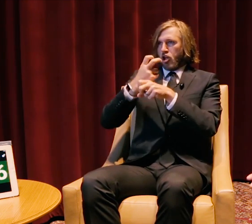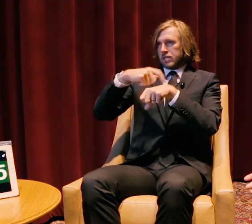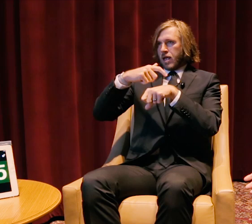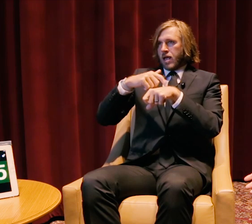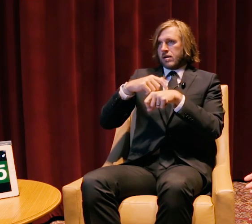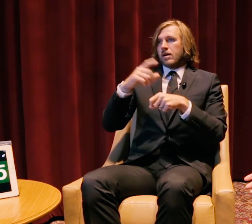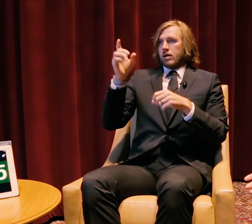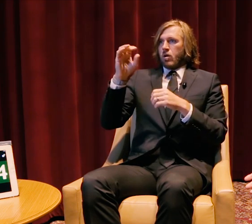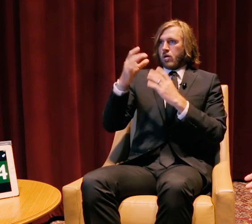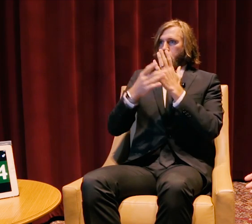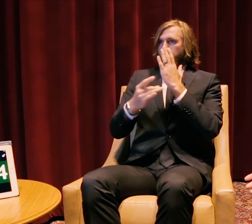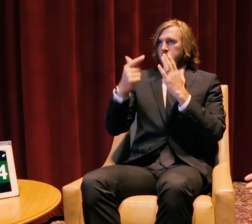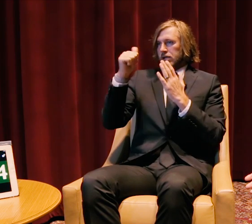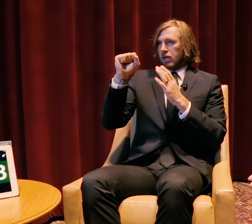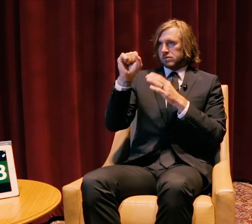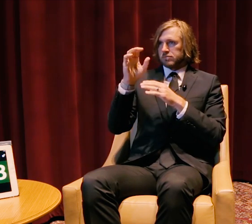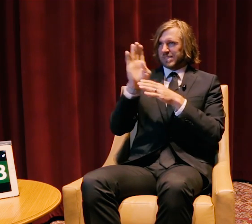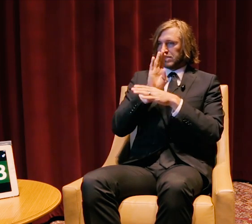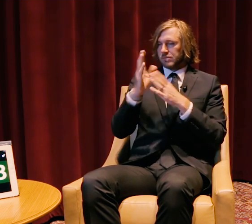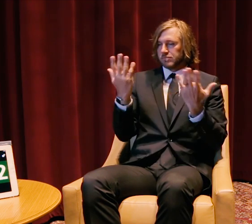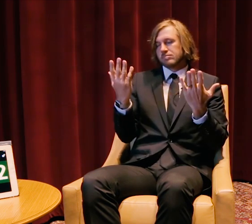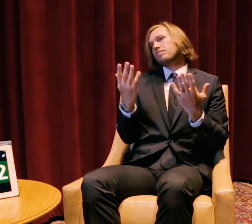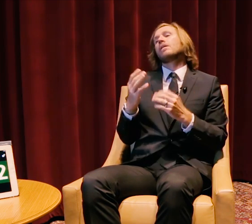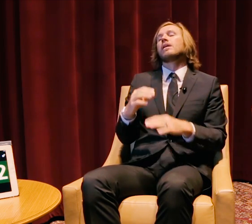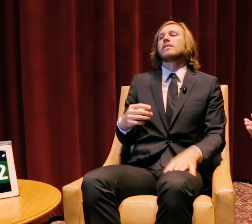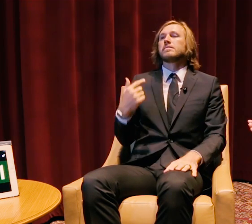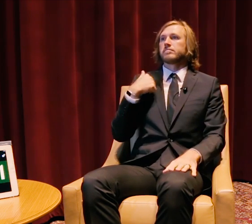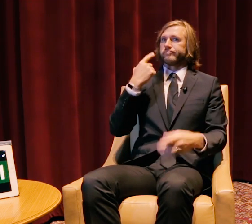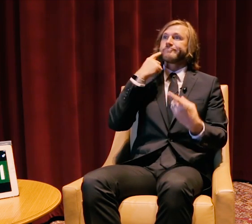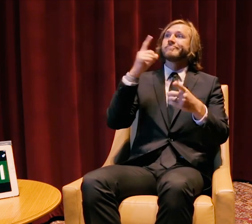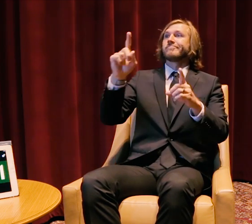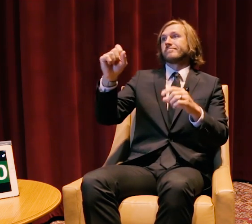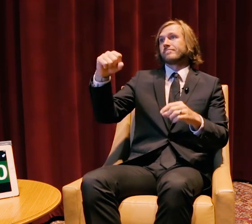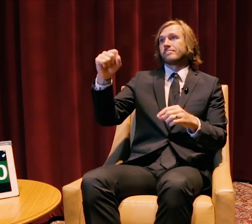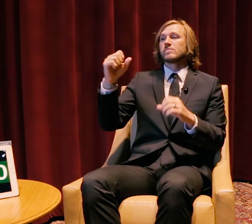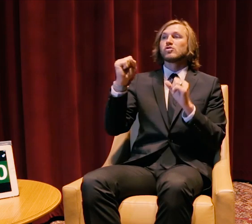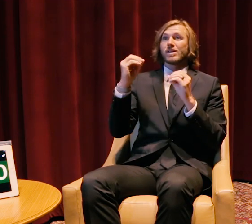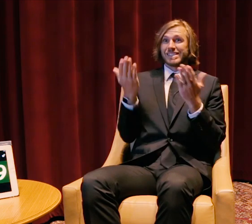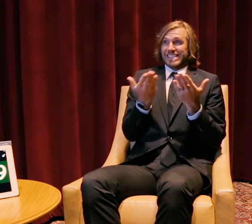in the oil and gas industry, but I, you know, I've made it through, and so, here we are again